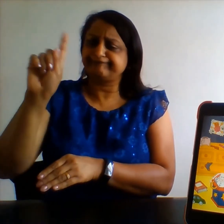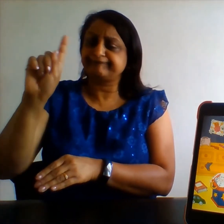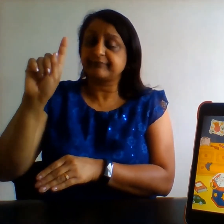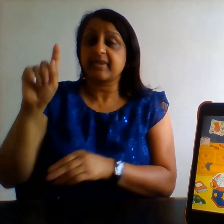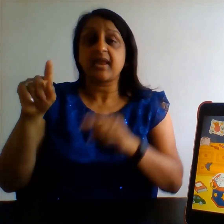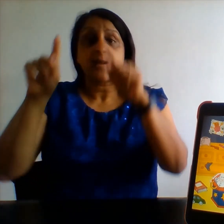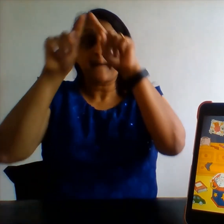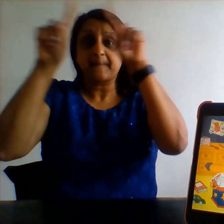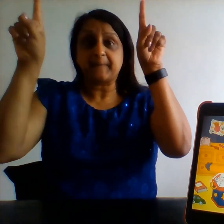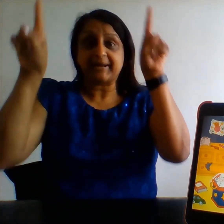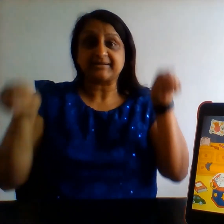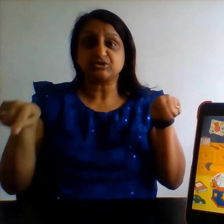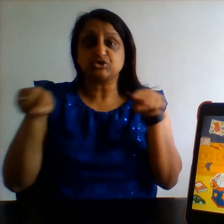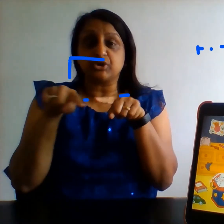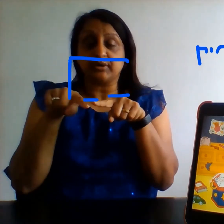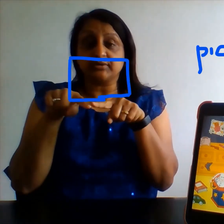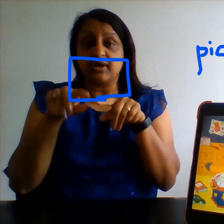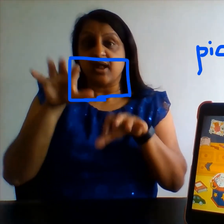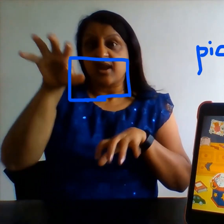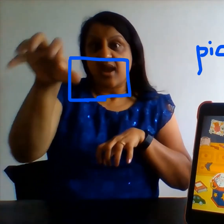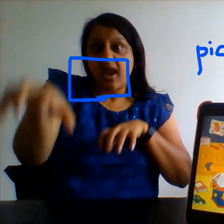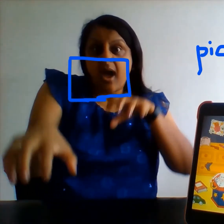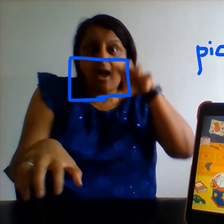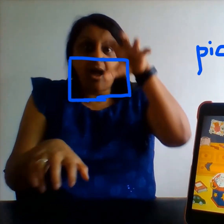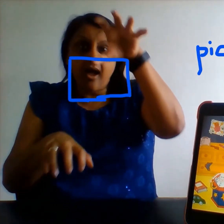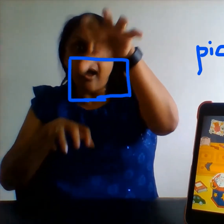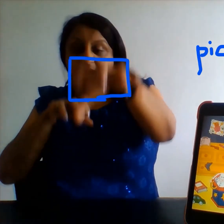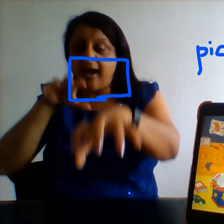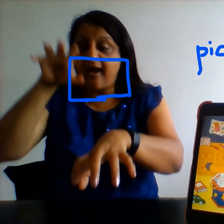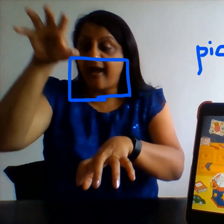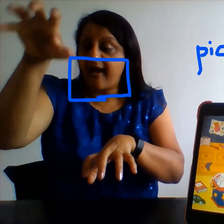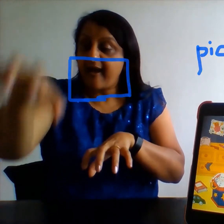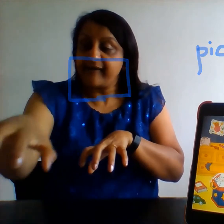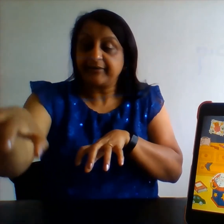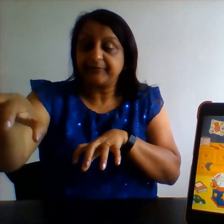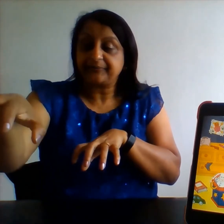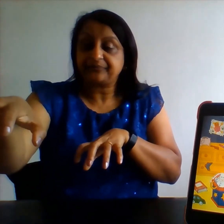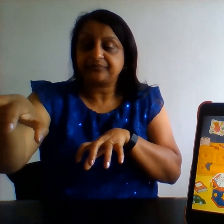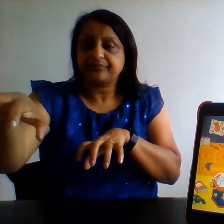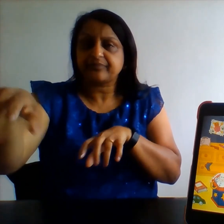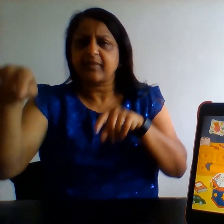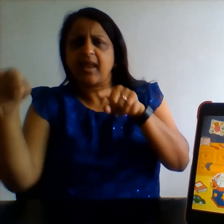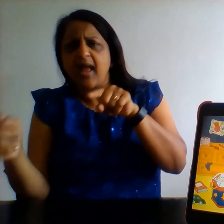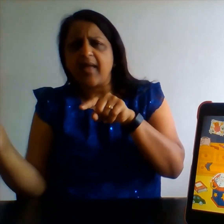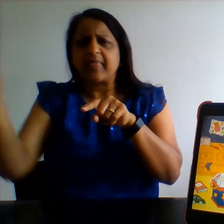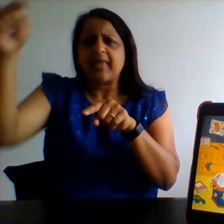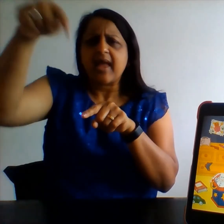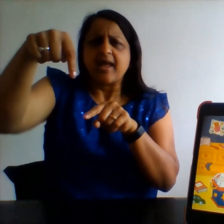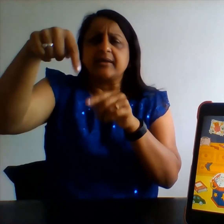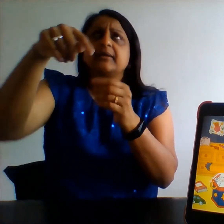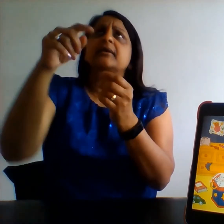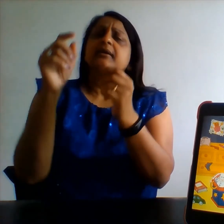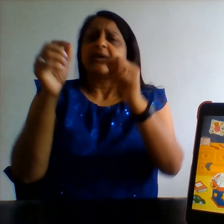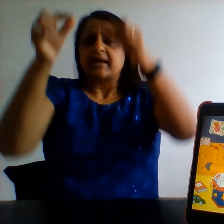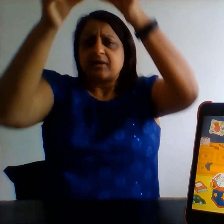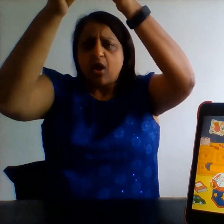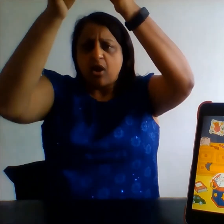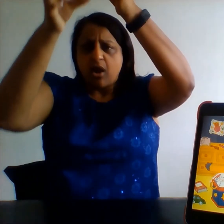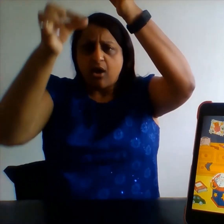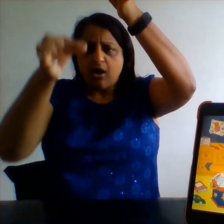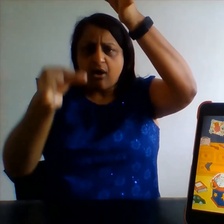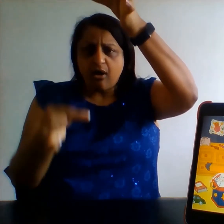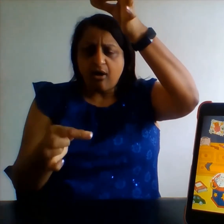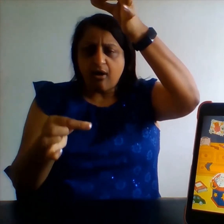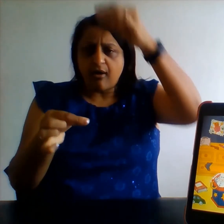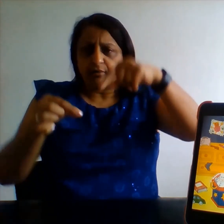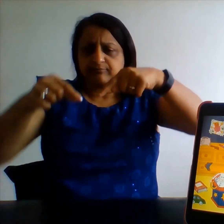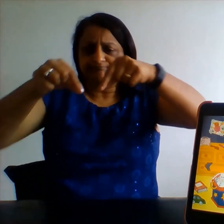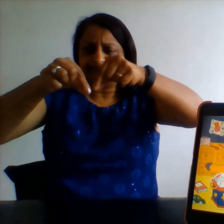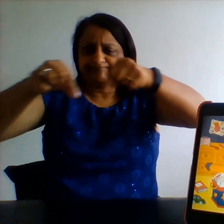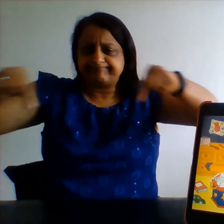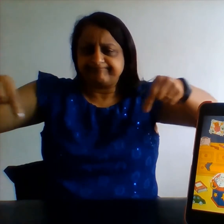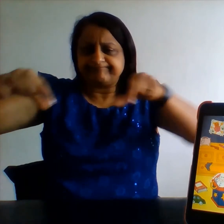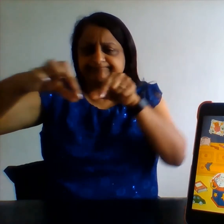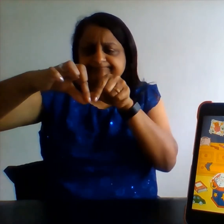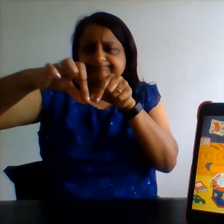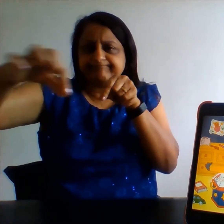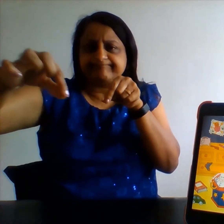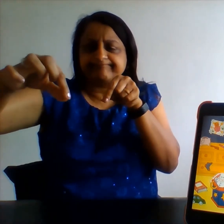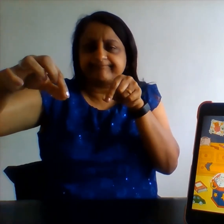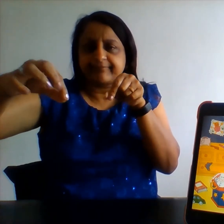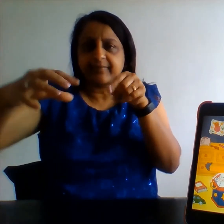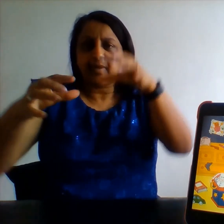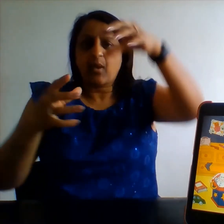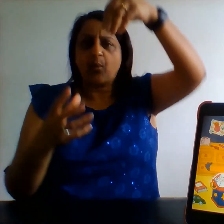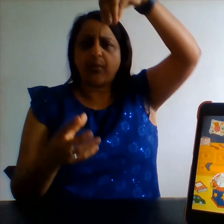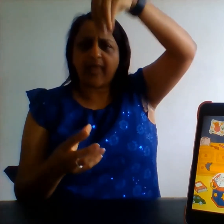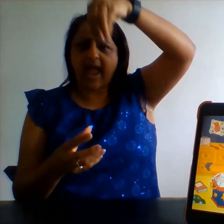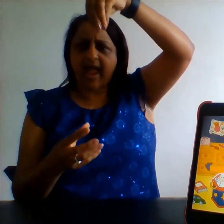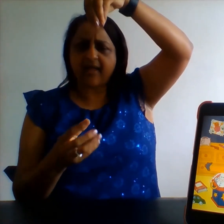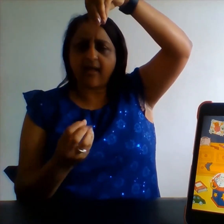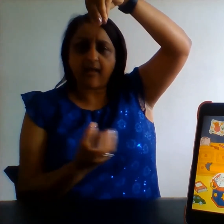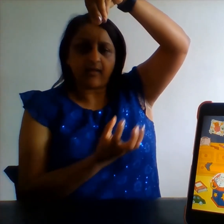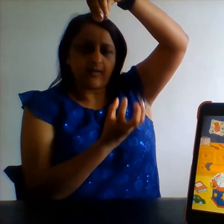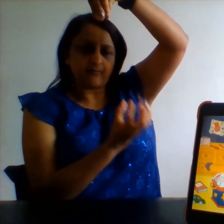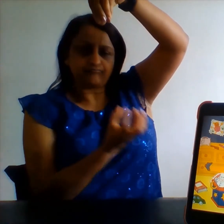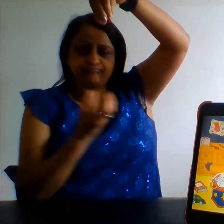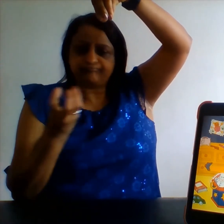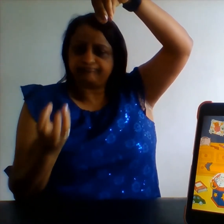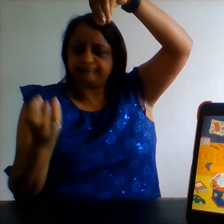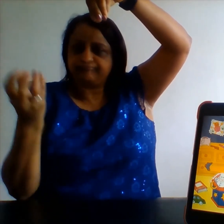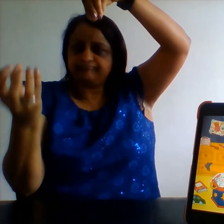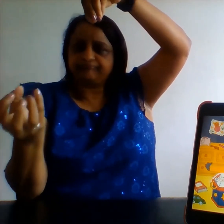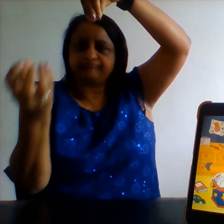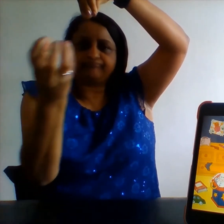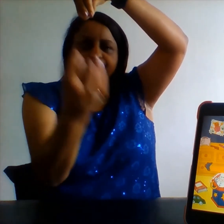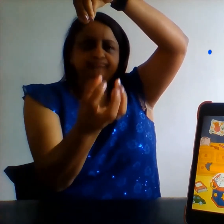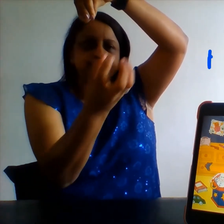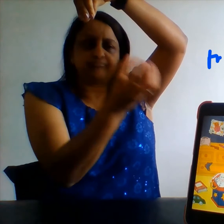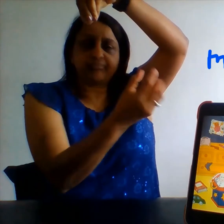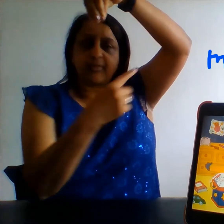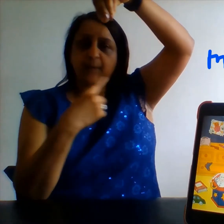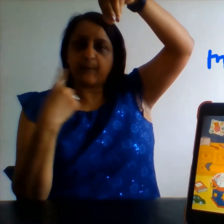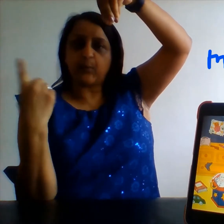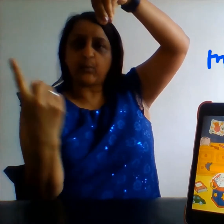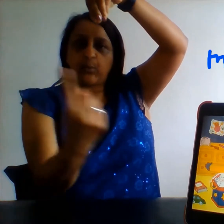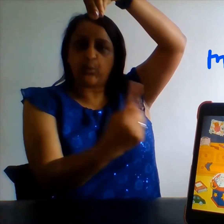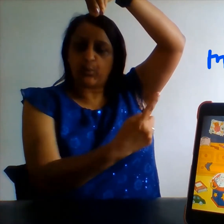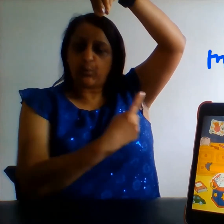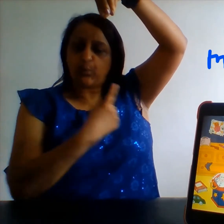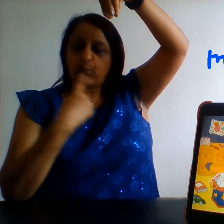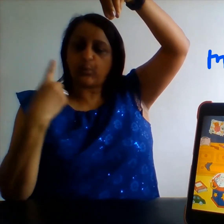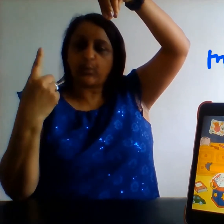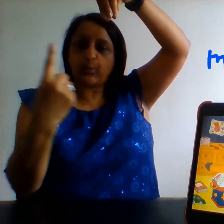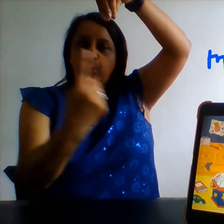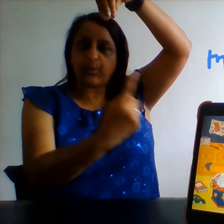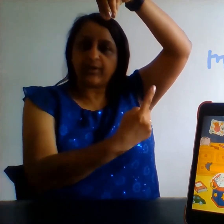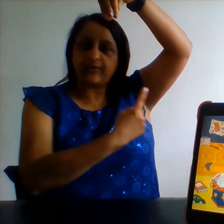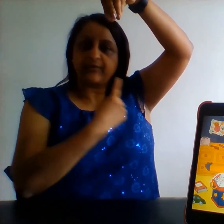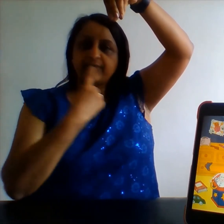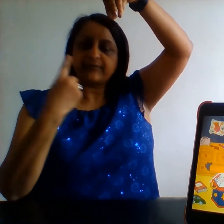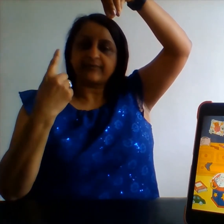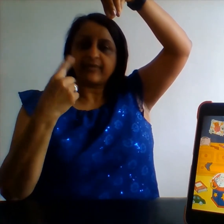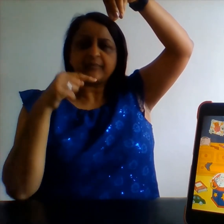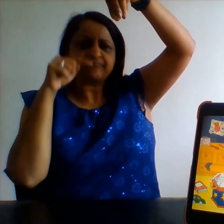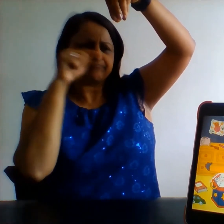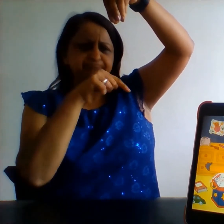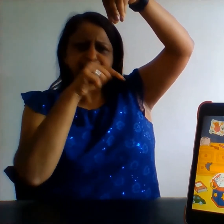On the wall is a picture of a lion and hanging on the ceiling above the bed is a mobile with lots of different items hanging on it spinning round and round.